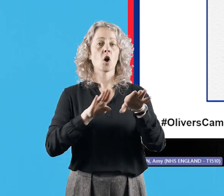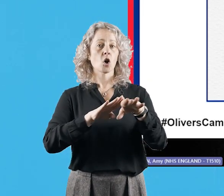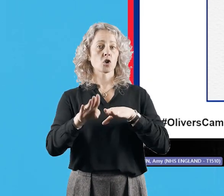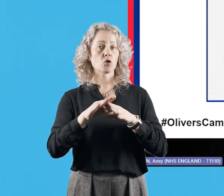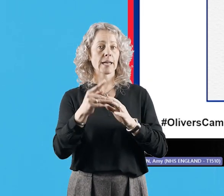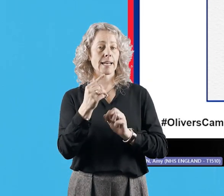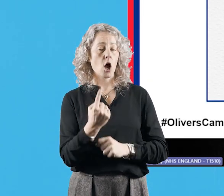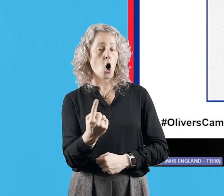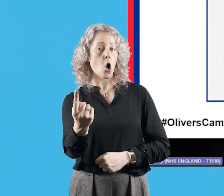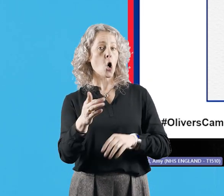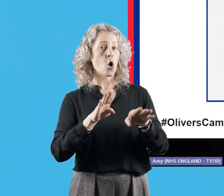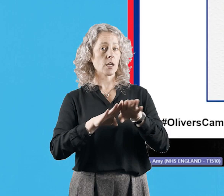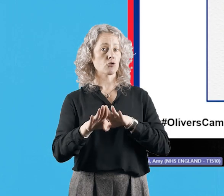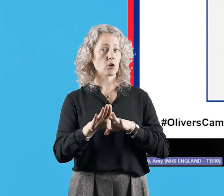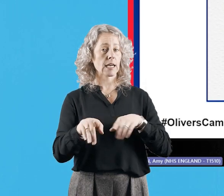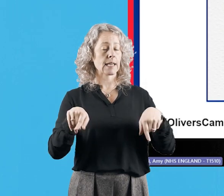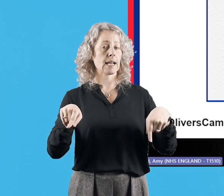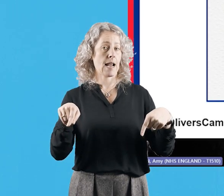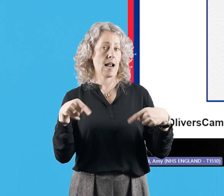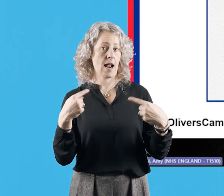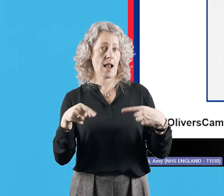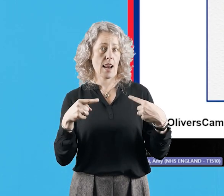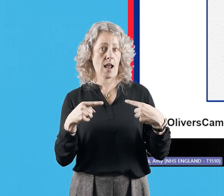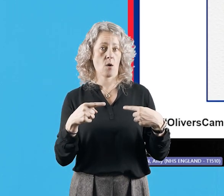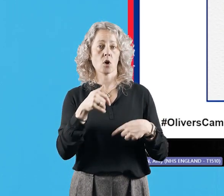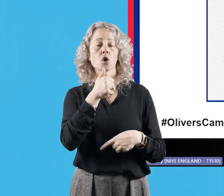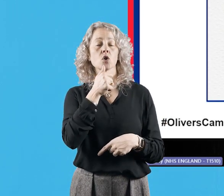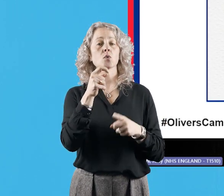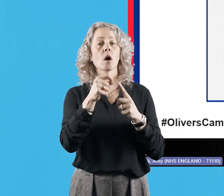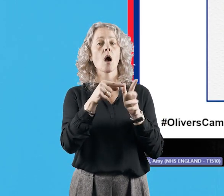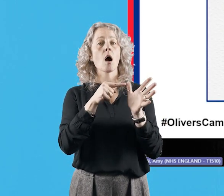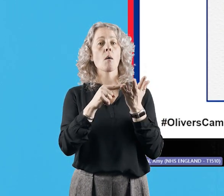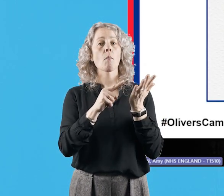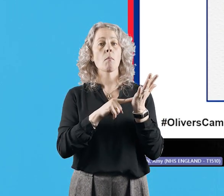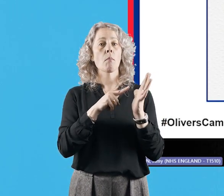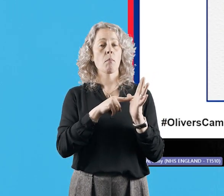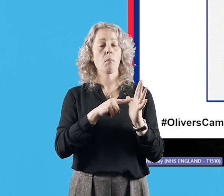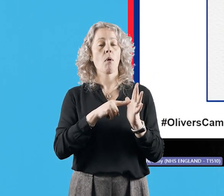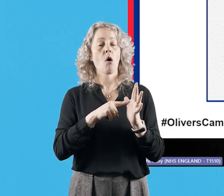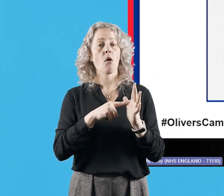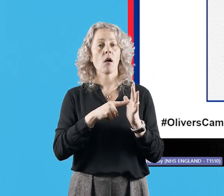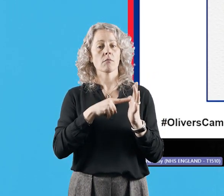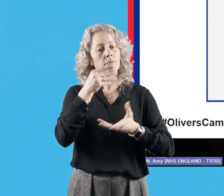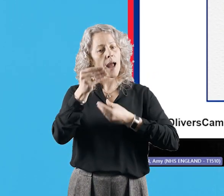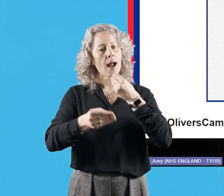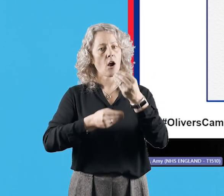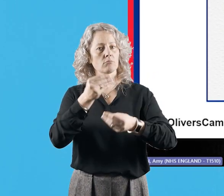The training is the only training with the permission to use Paula telling Oliver Story,